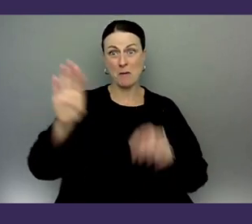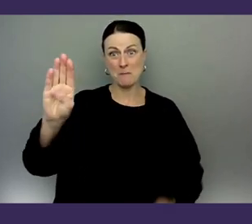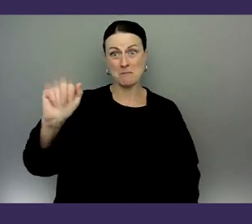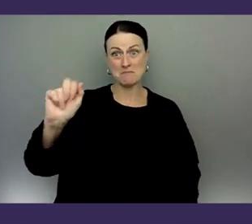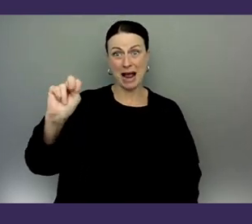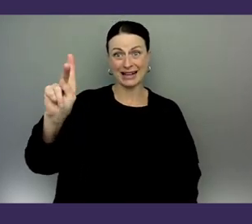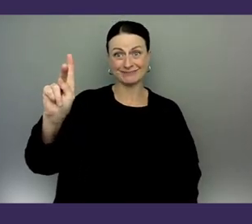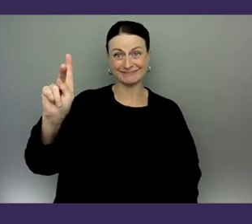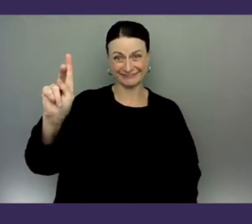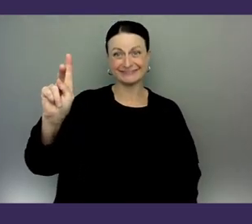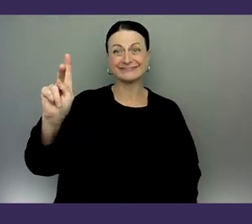we had to open up,